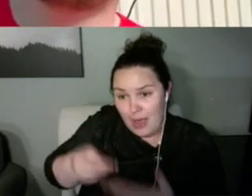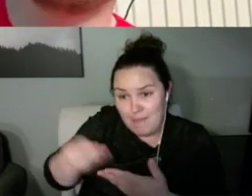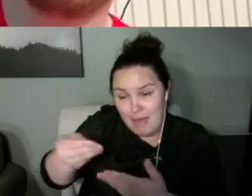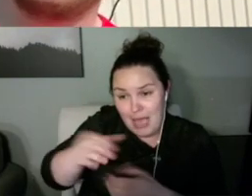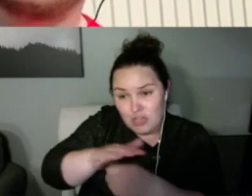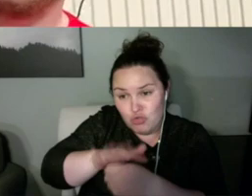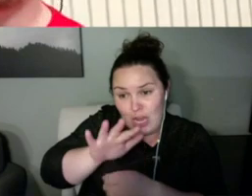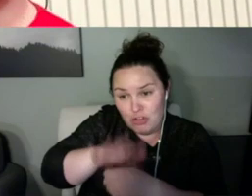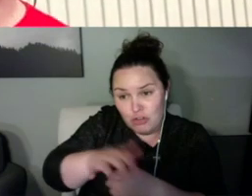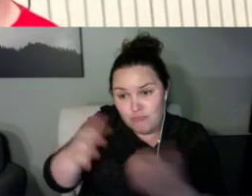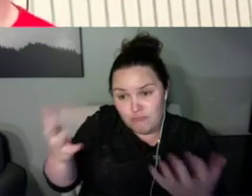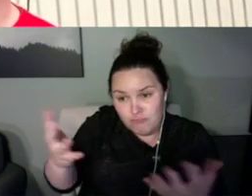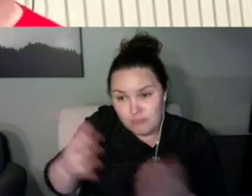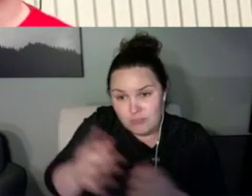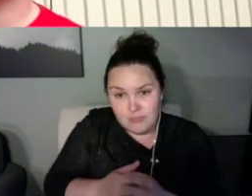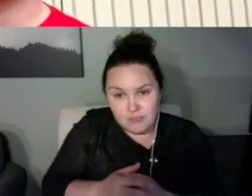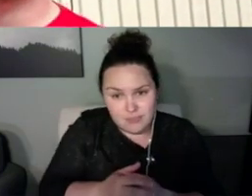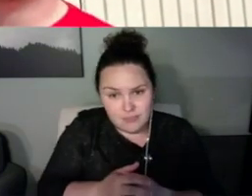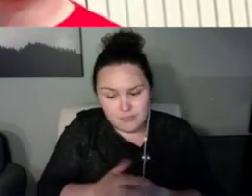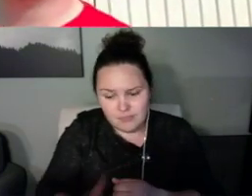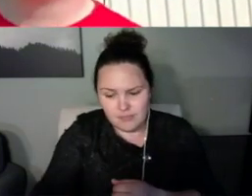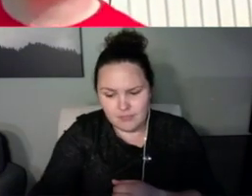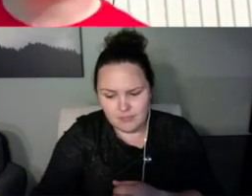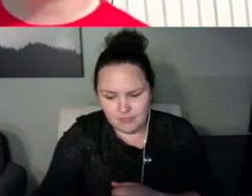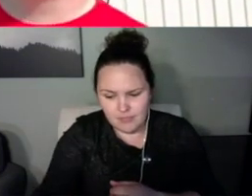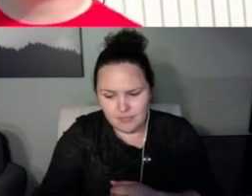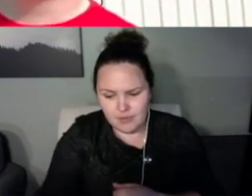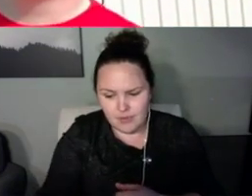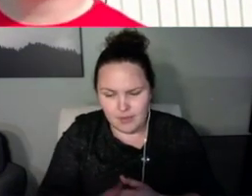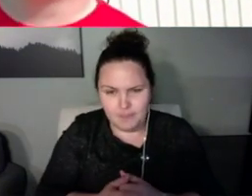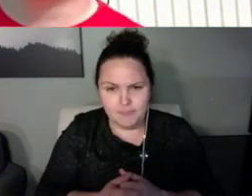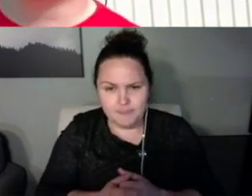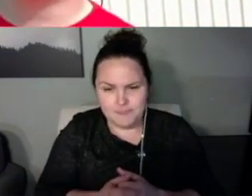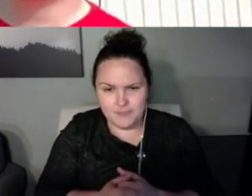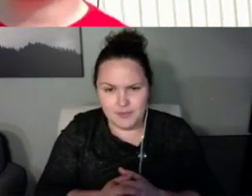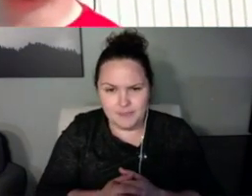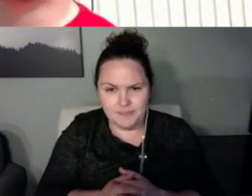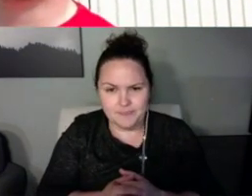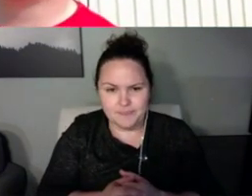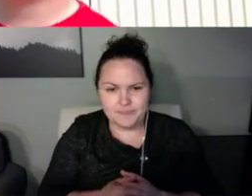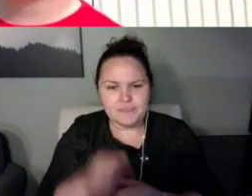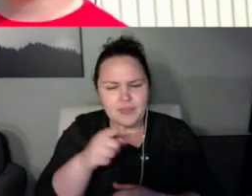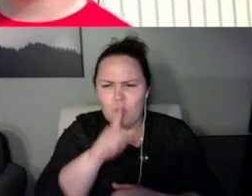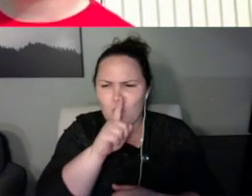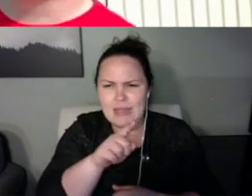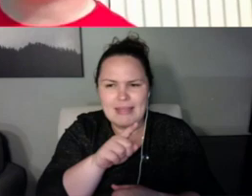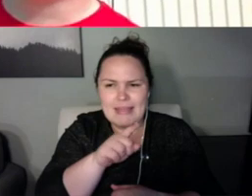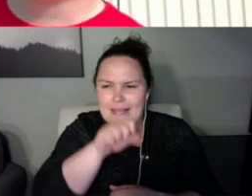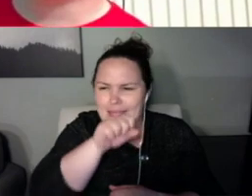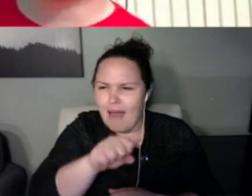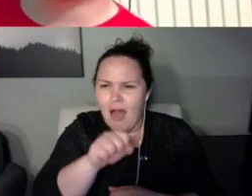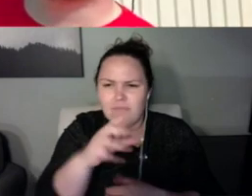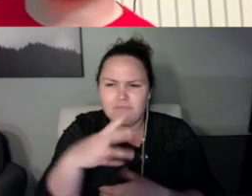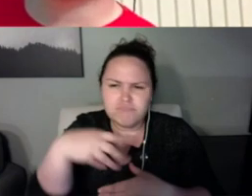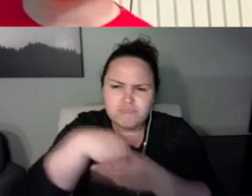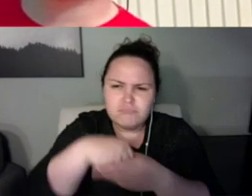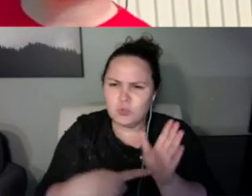So that's one of my favorite talents. I'm involved in a lot of things but this is something